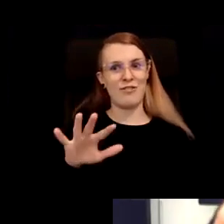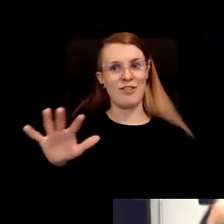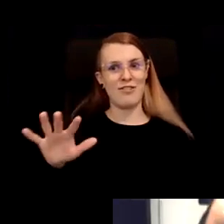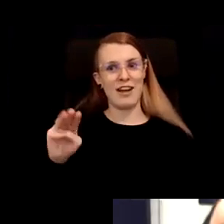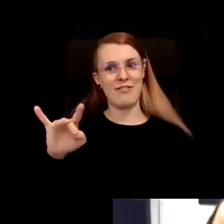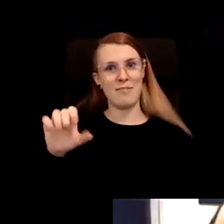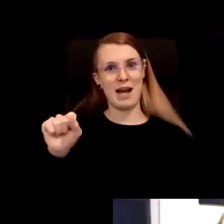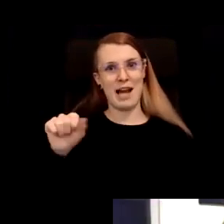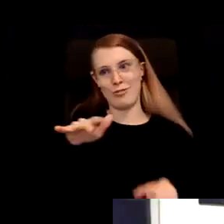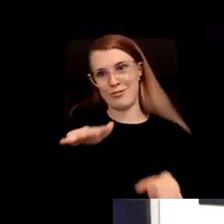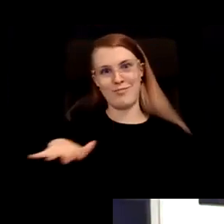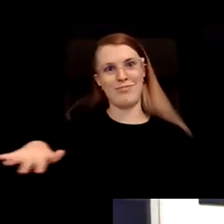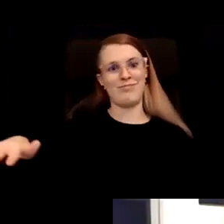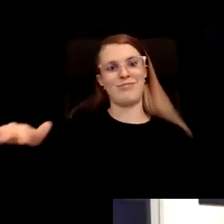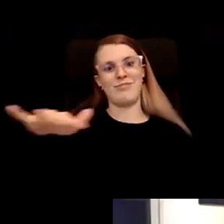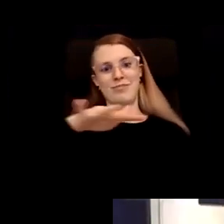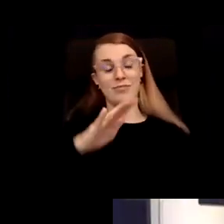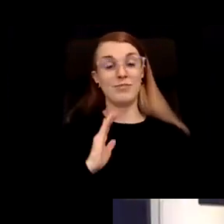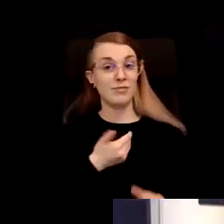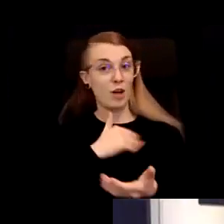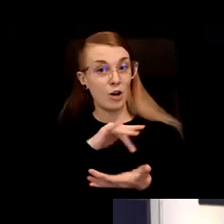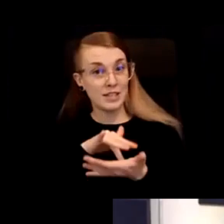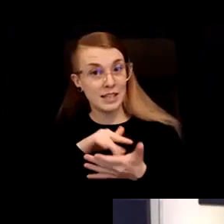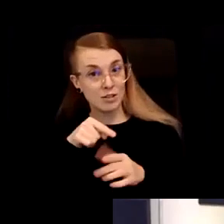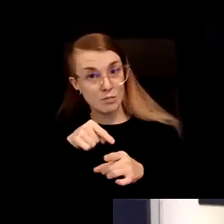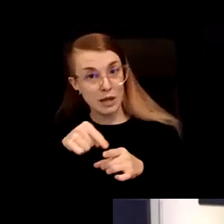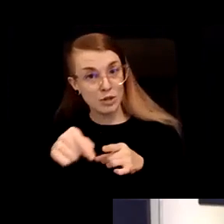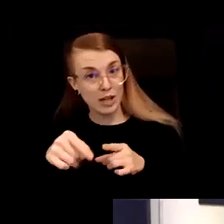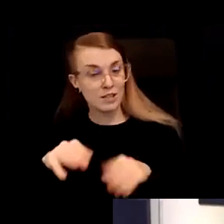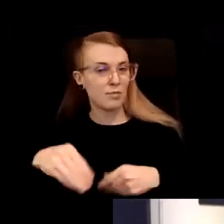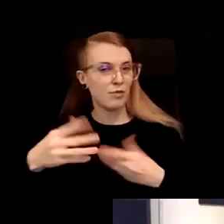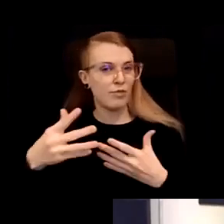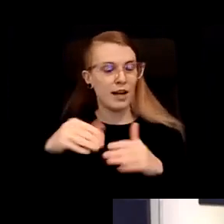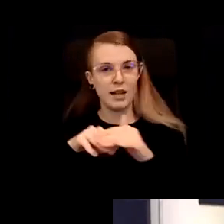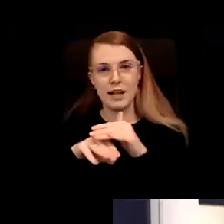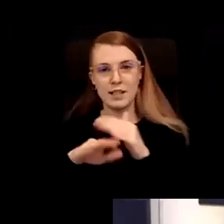Helen fair bee center specializes in providing access to community based treatment and support